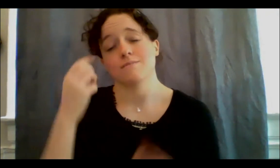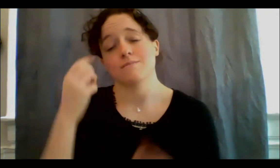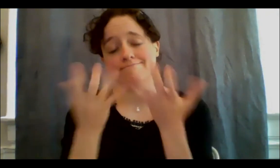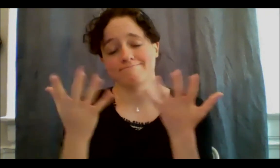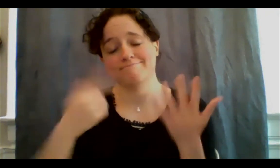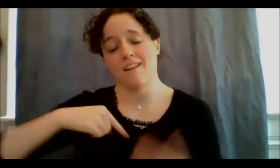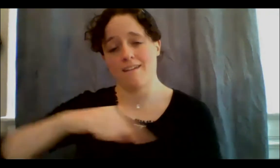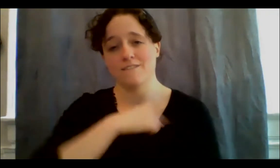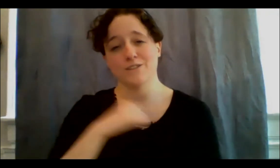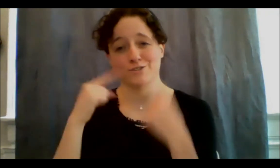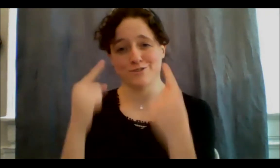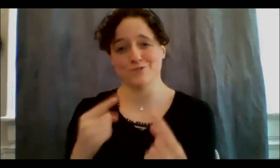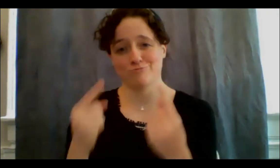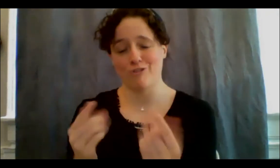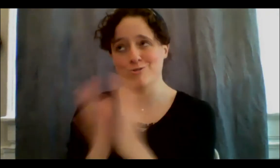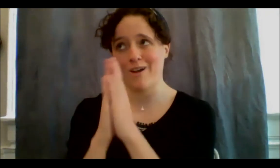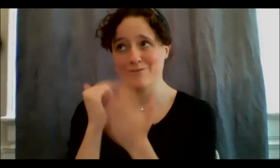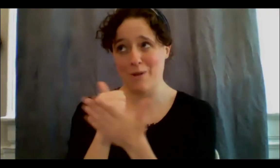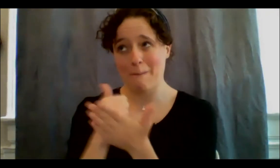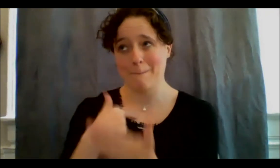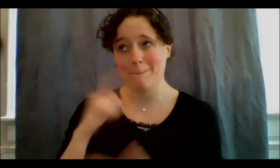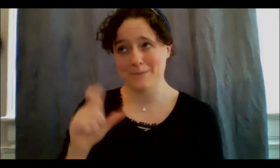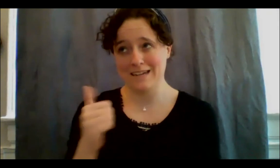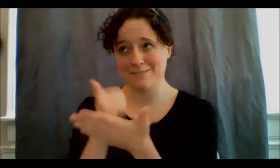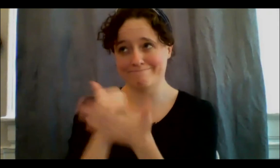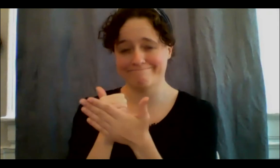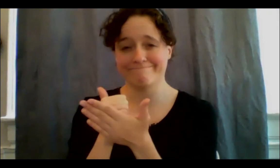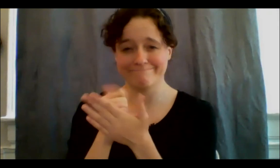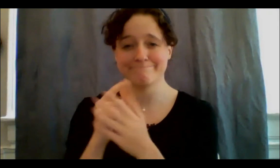it, and sometimes we don't even know we need it, and sometimes it does take